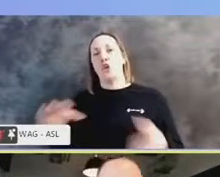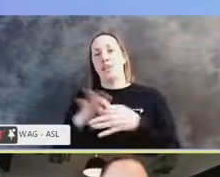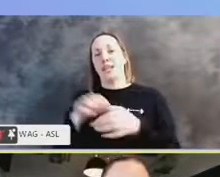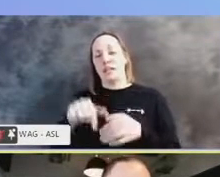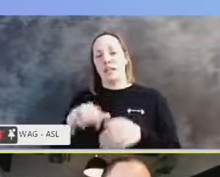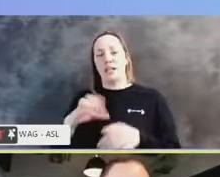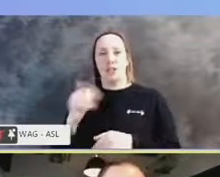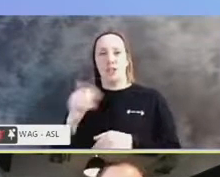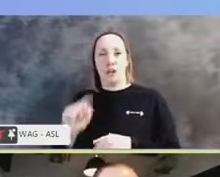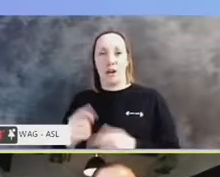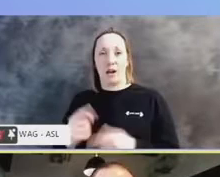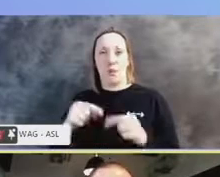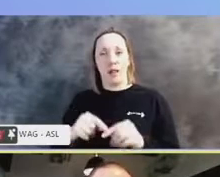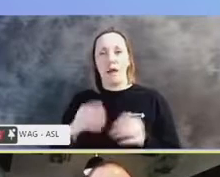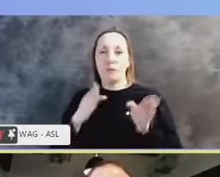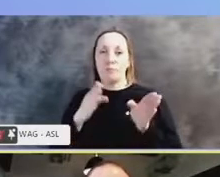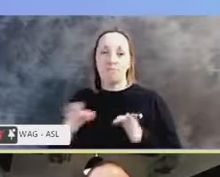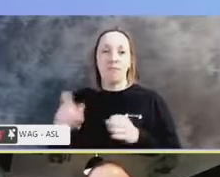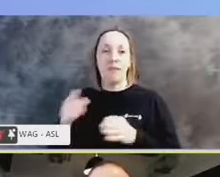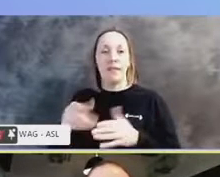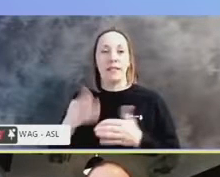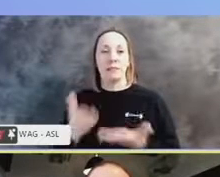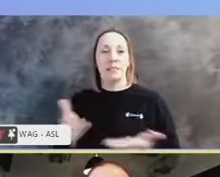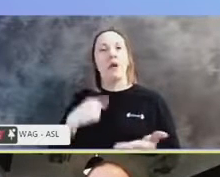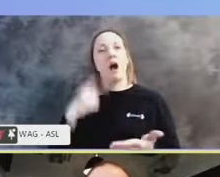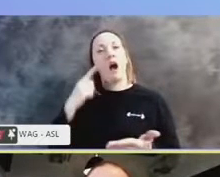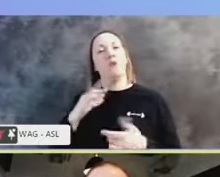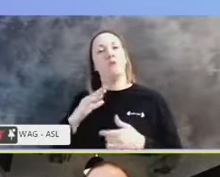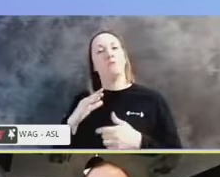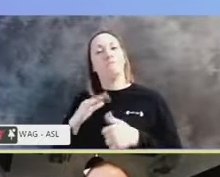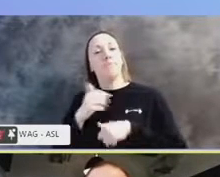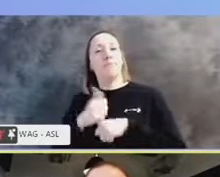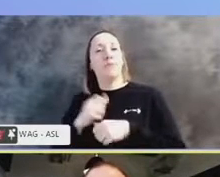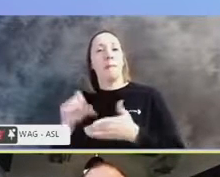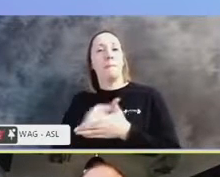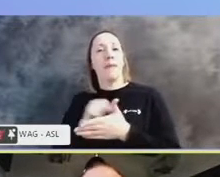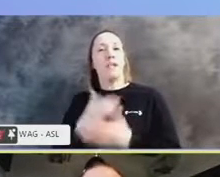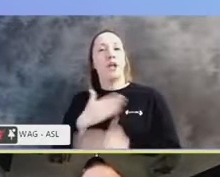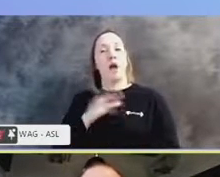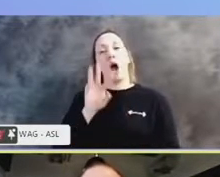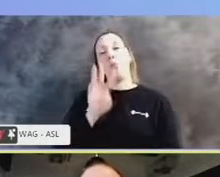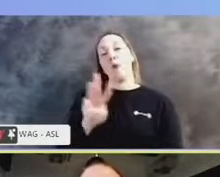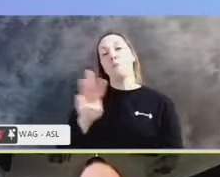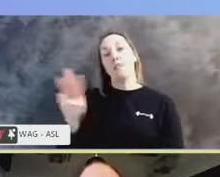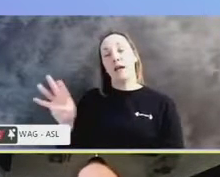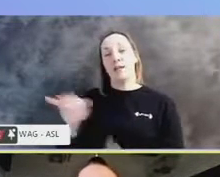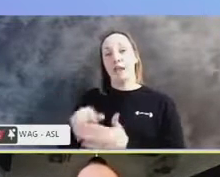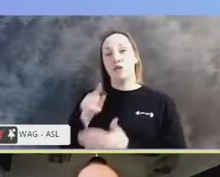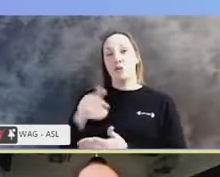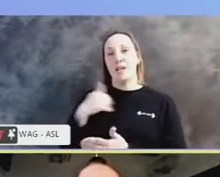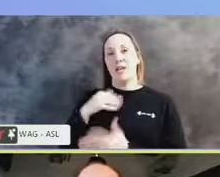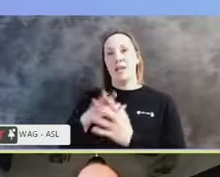things? I'm going to ask Michael to drop another link in the chat. As I was going preparing this material there,